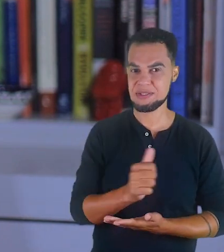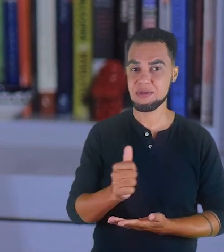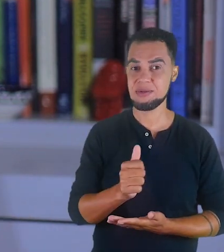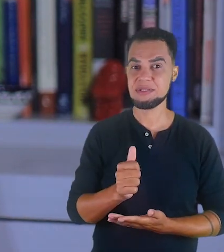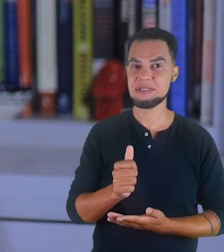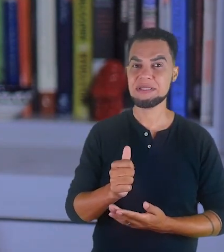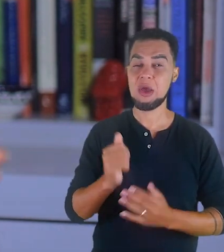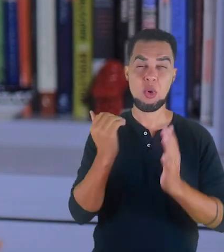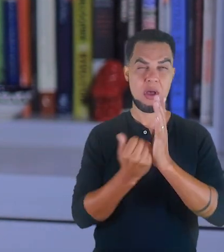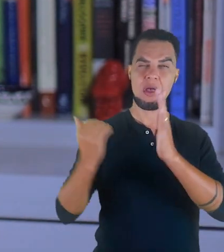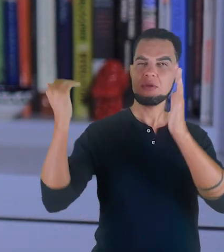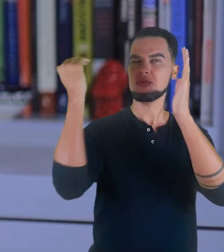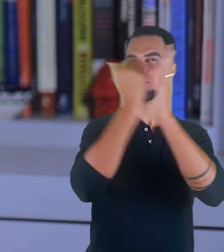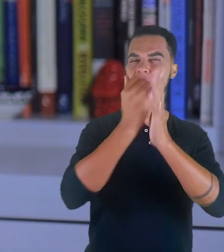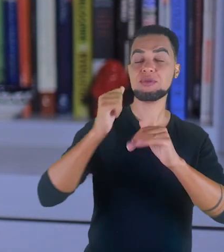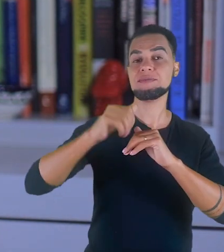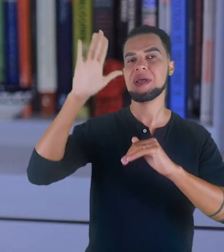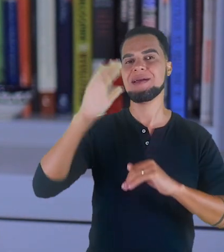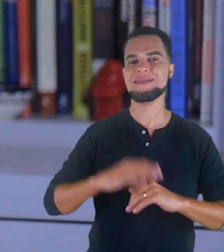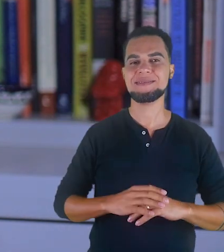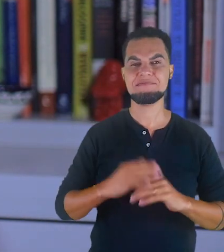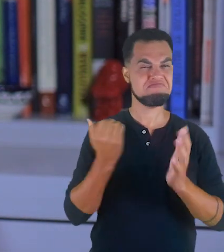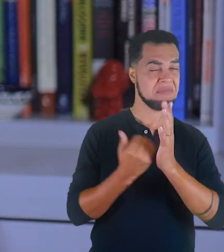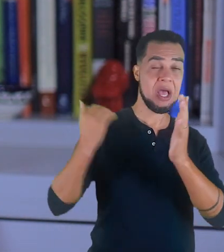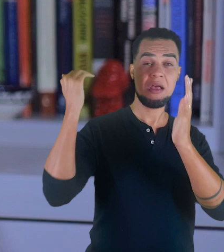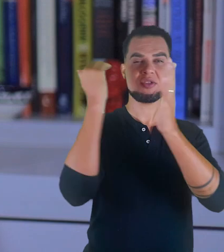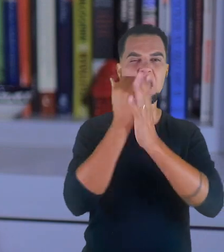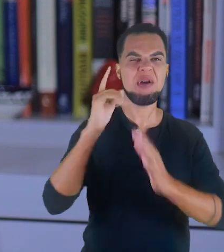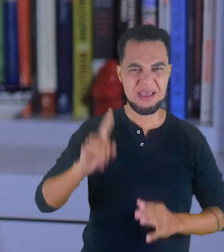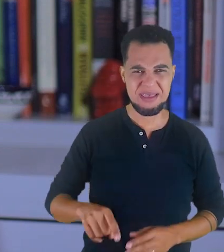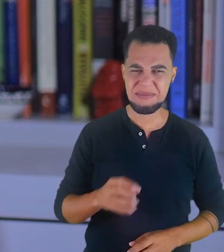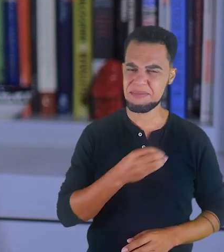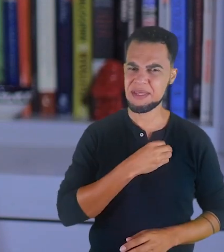which is about being too radical, as if being a radical were a great sin.